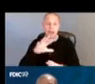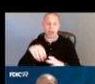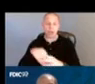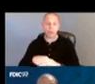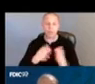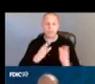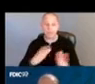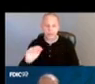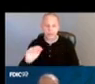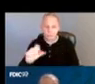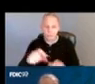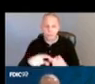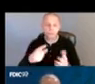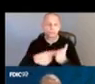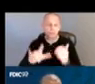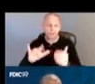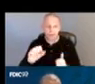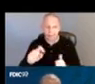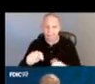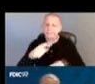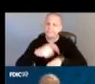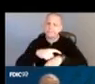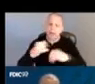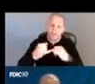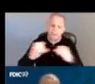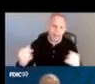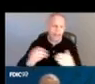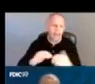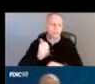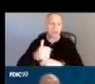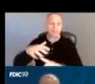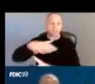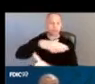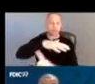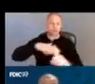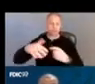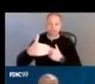checklist, timelines, and how to set up the room for the reality fair. It includes the